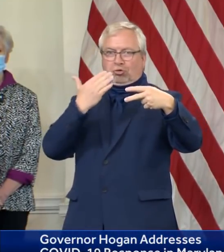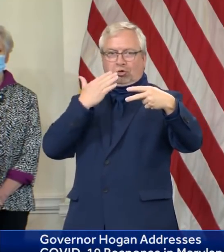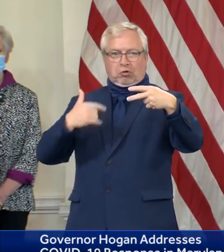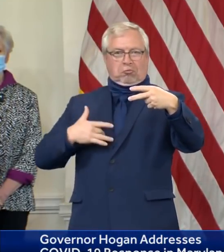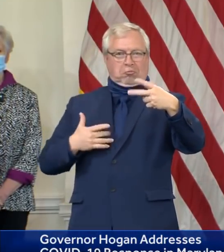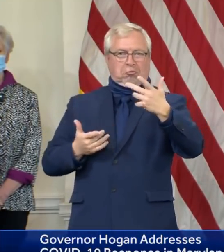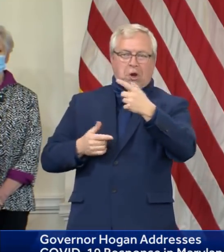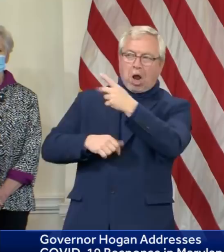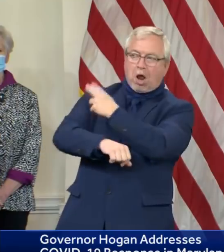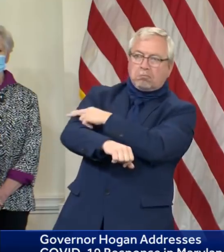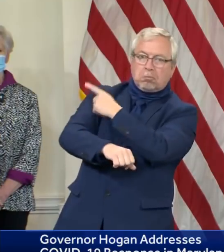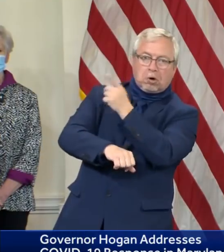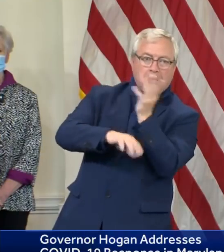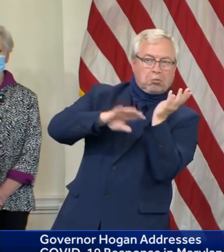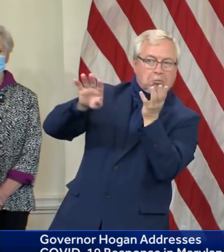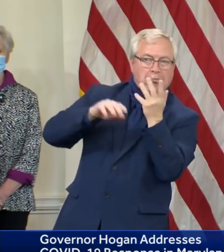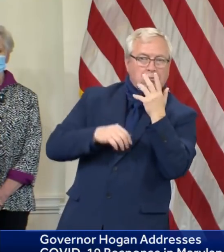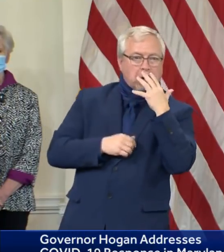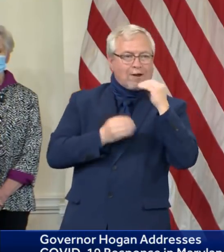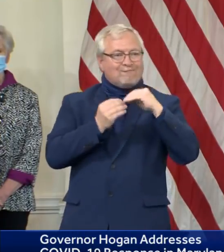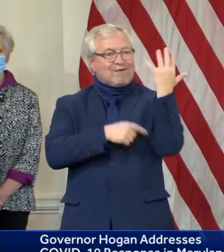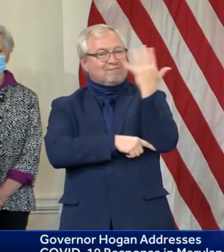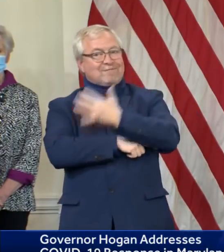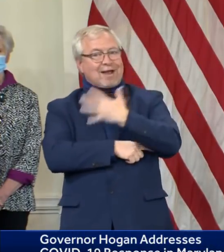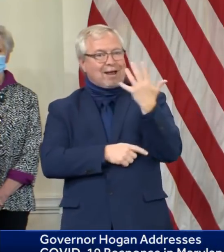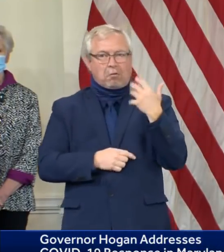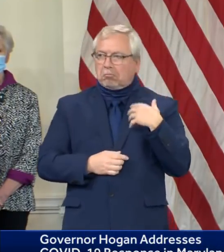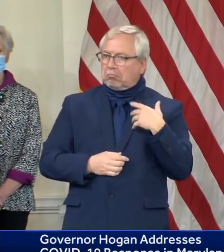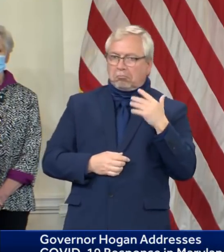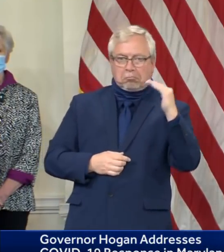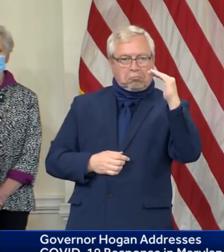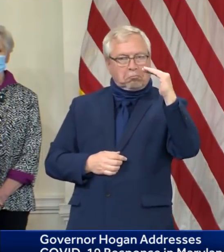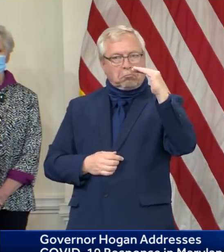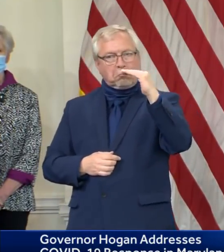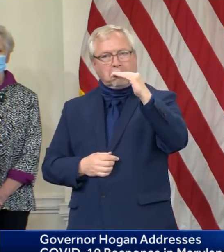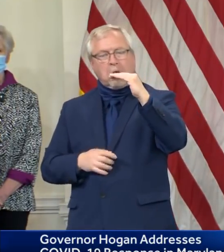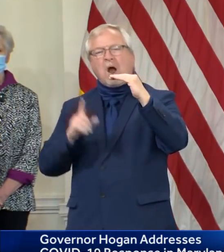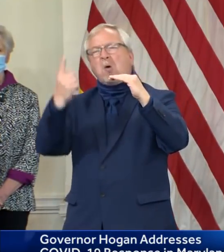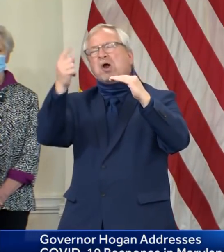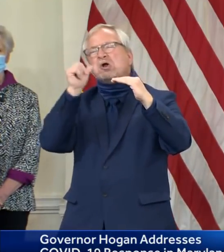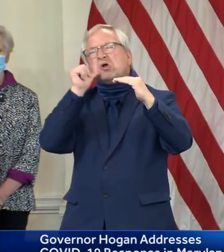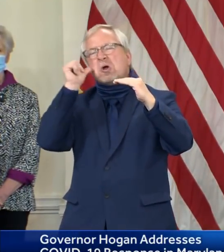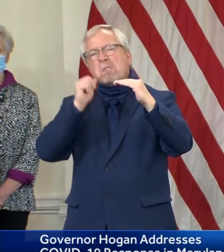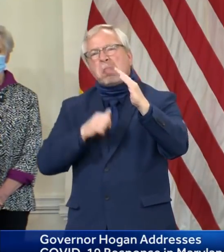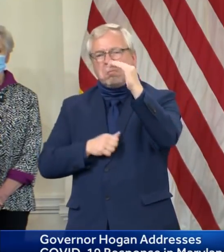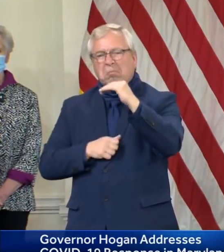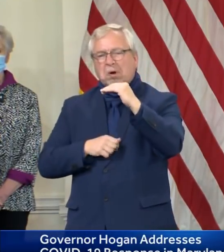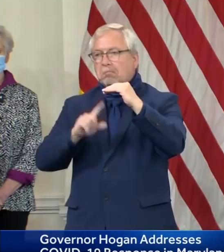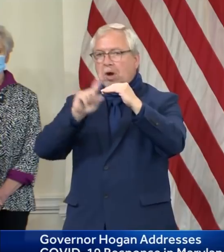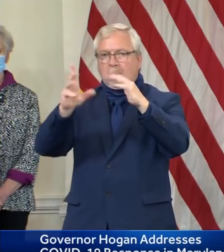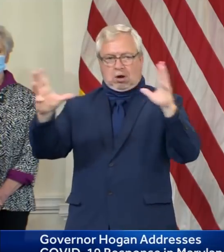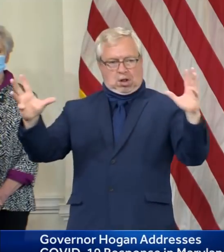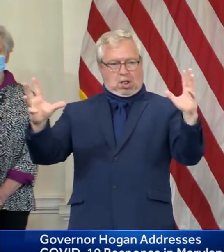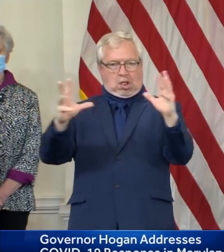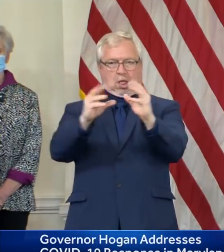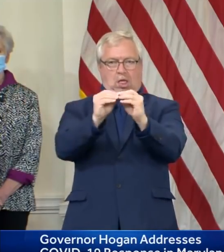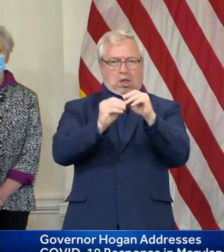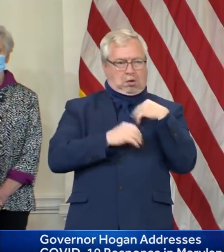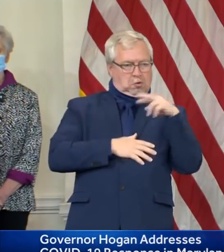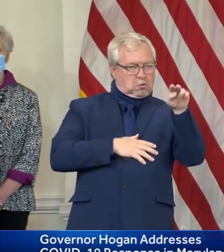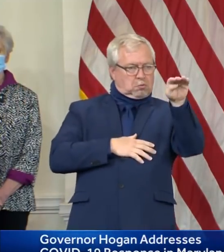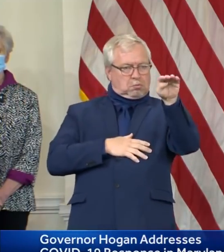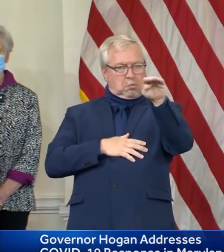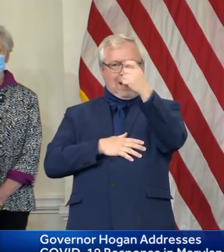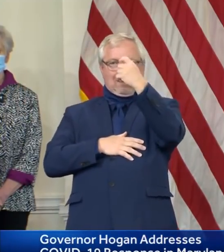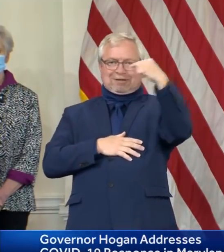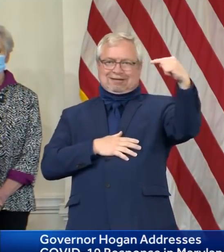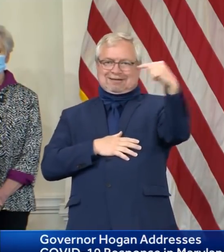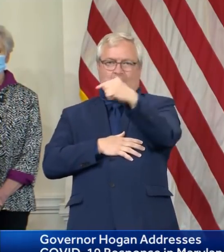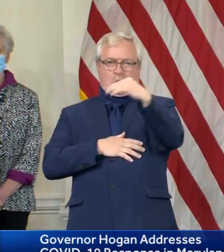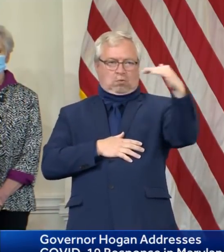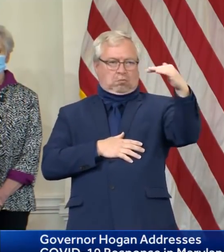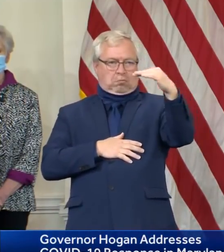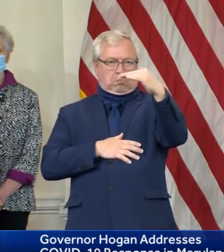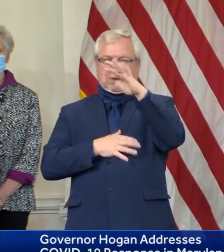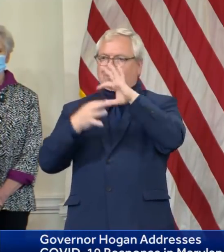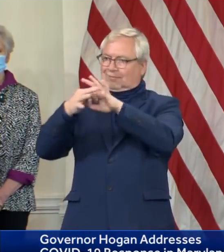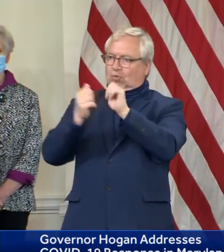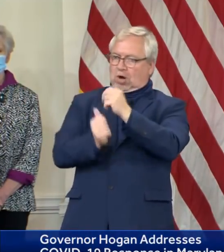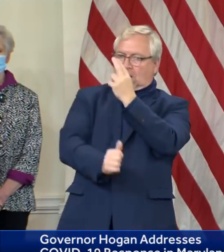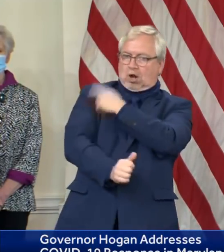WE HAVE SEEN A GOOD TREND IN HOSPITALIZATIONS WITH FIVE STRAIGHT DAY DOWN MORE -- STRAIGHT DAYS DOWNWARD AND A LITTLE BUMP UP YESTERDAY.